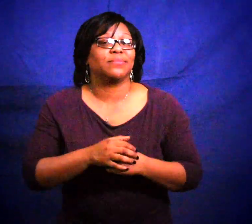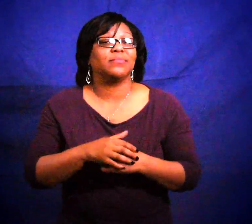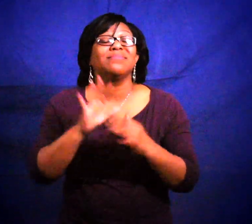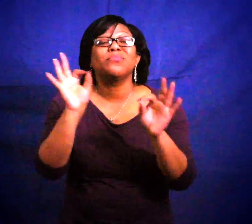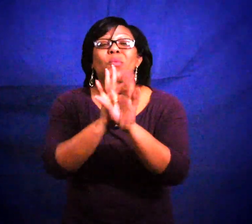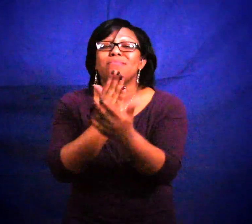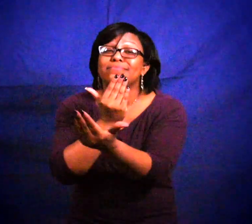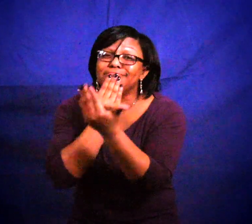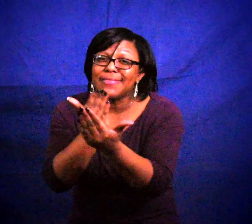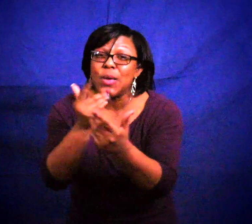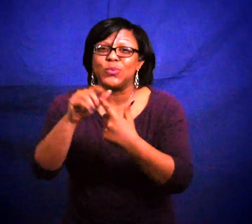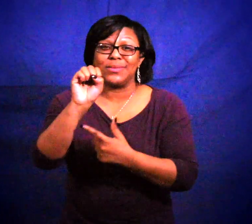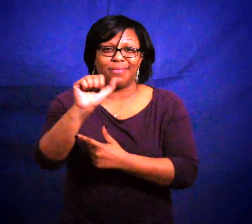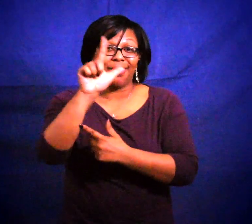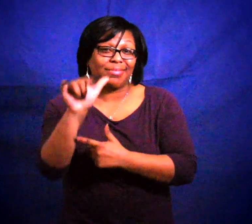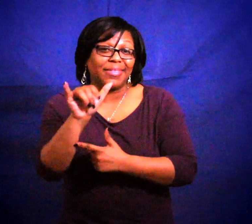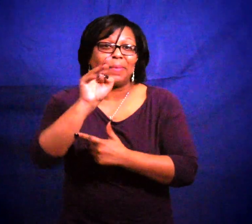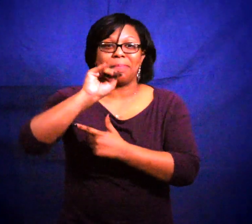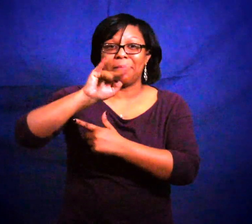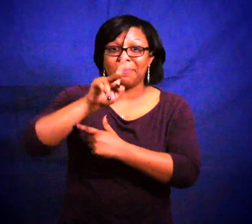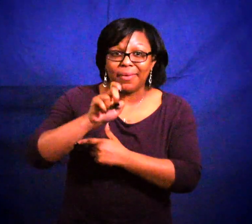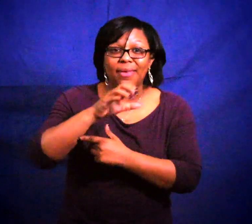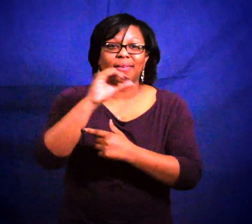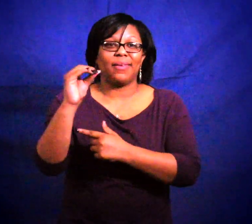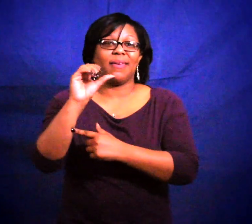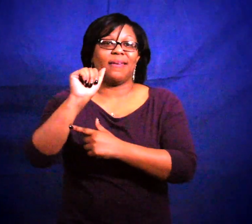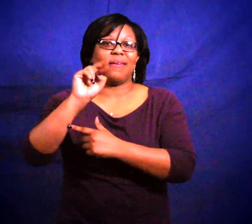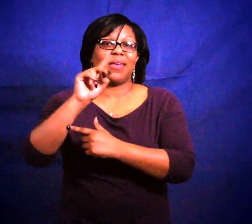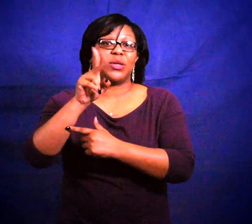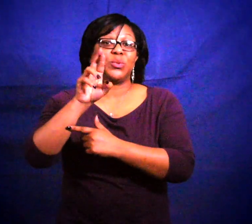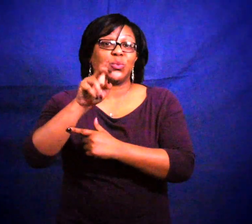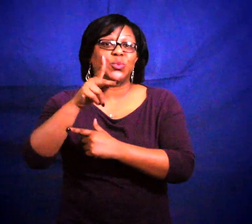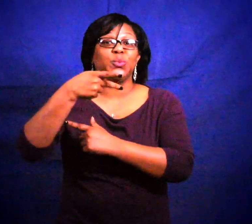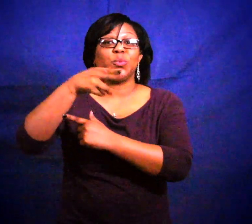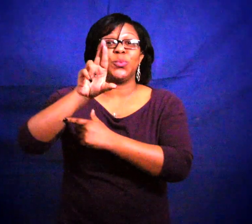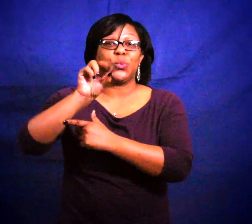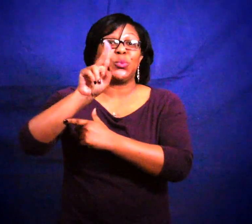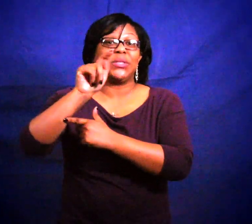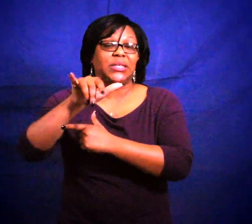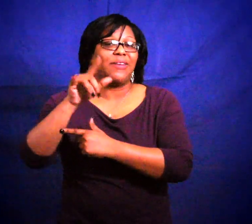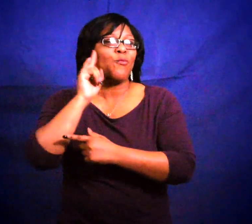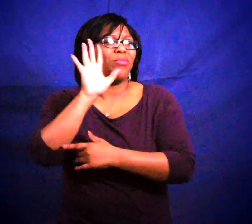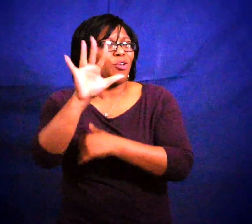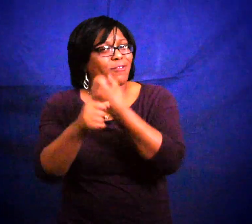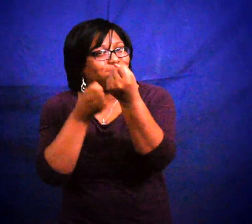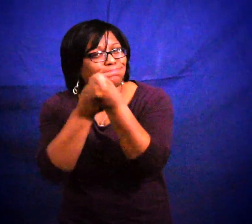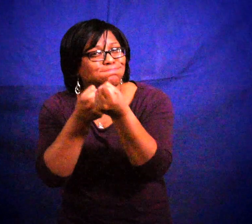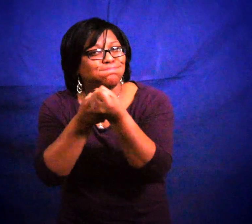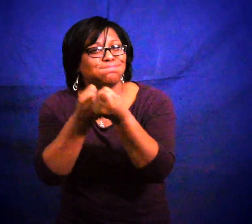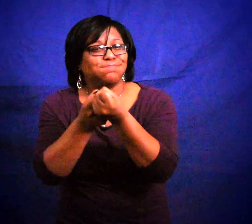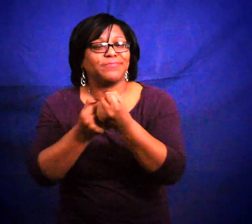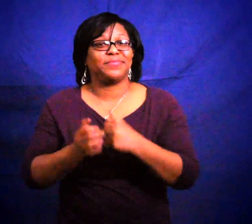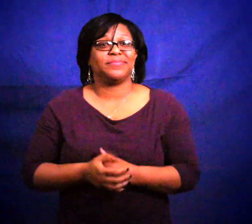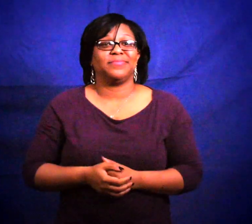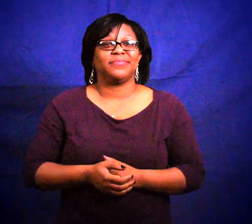Thanks to Sally, Mike and Andrew Prouty for their advocacy.